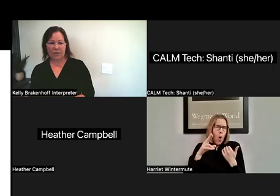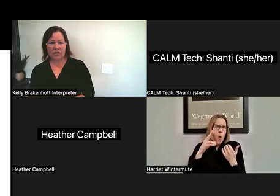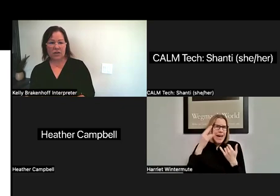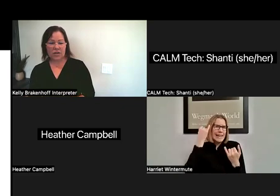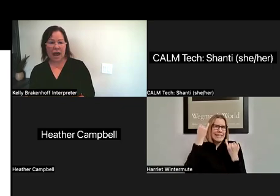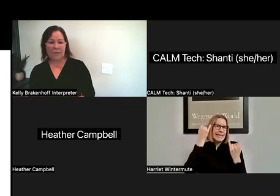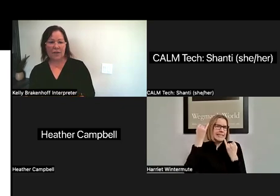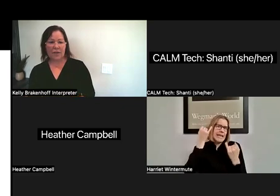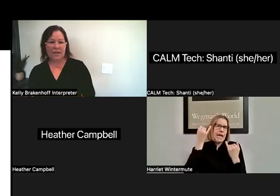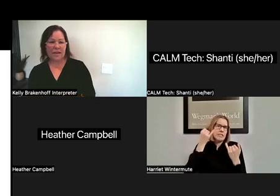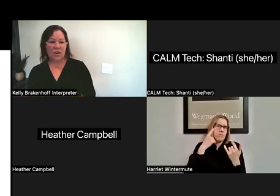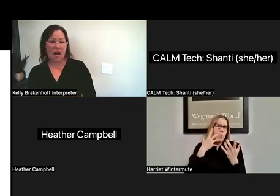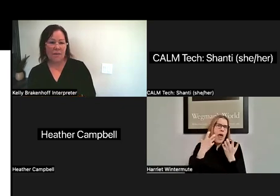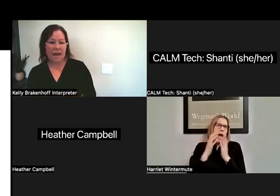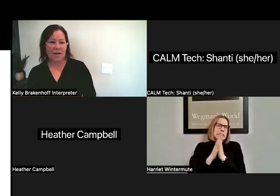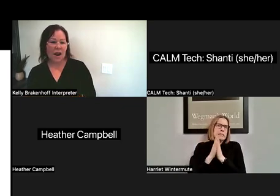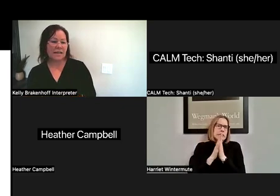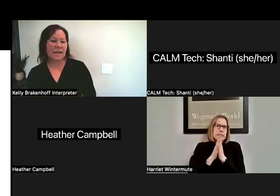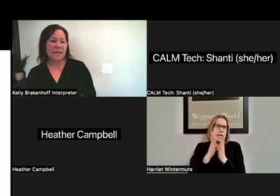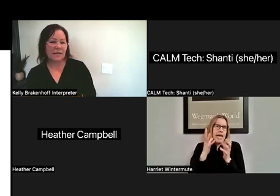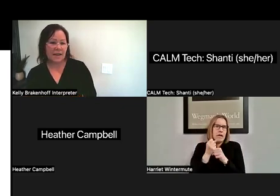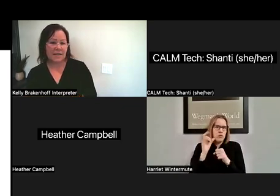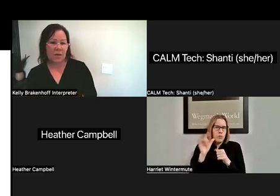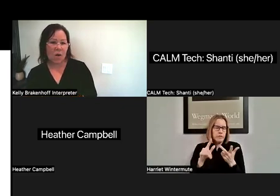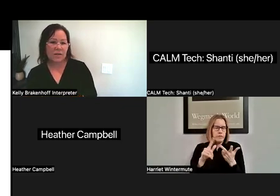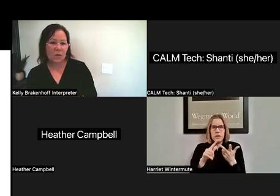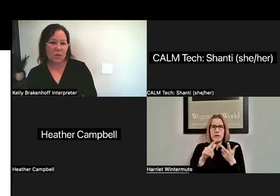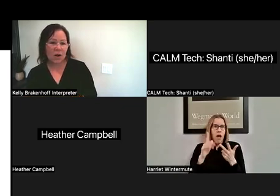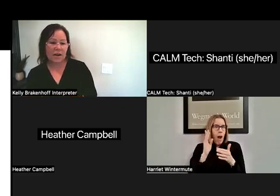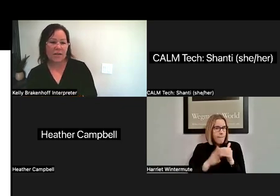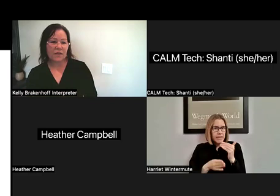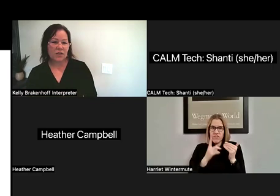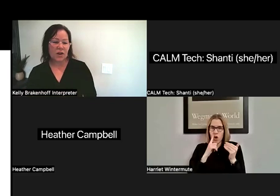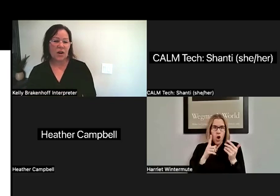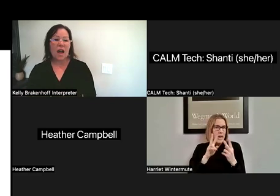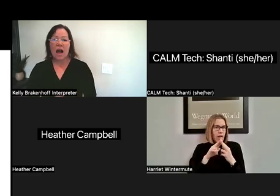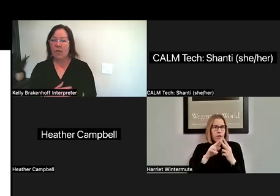future tab for things that are coming or idea of things that we want to work on in the future. We